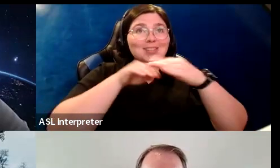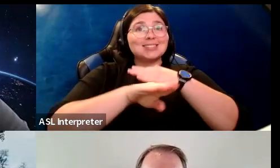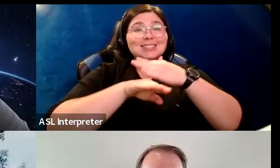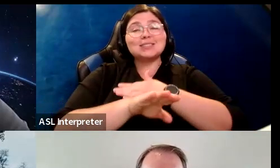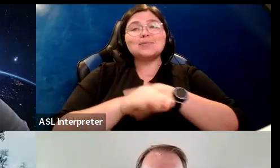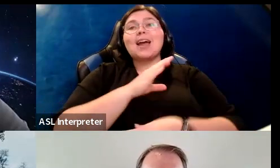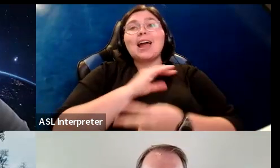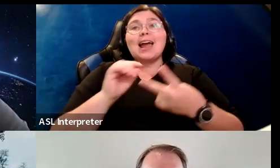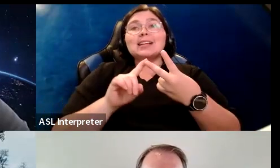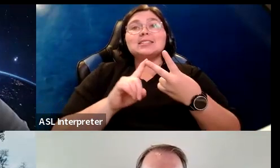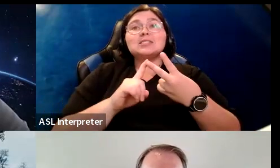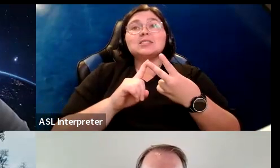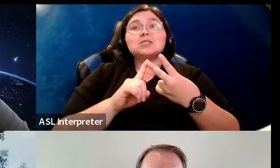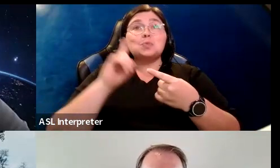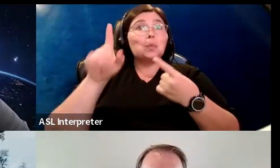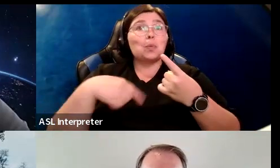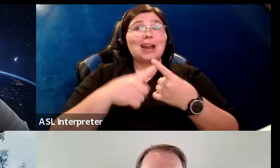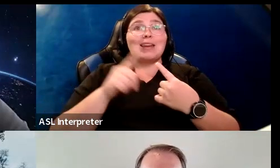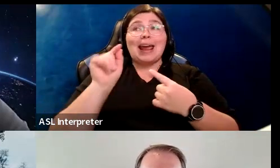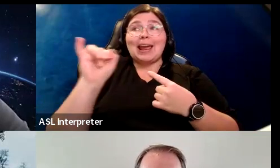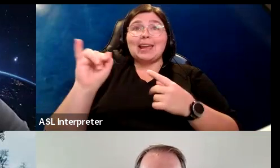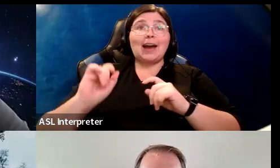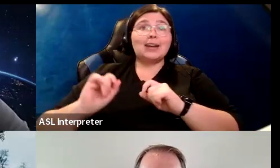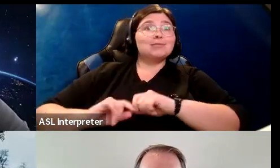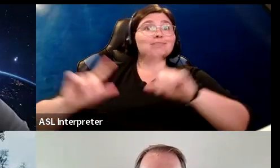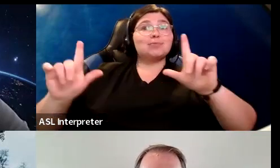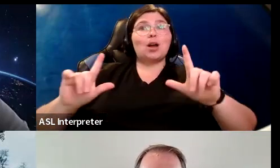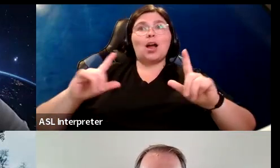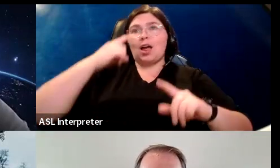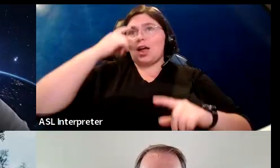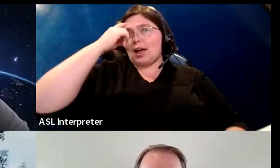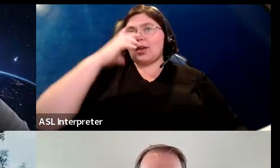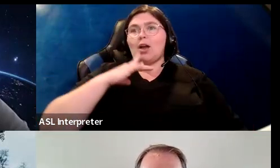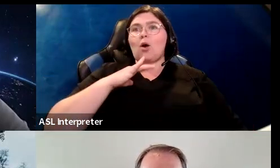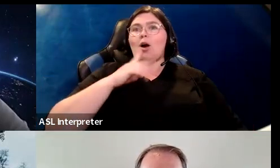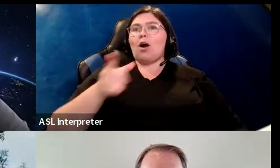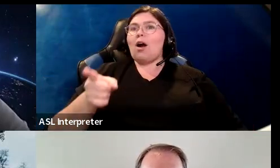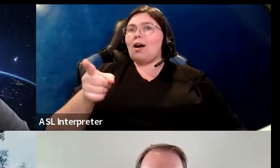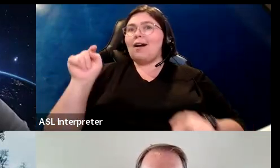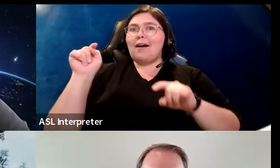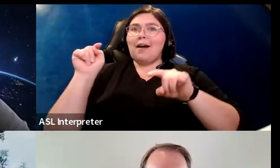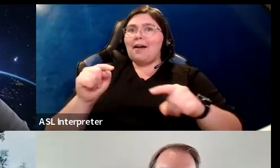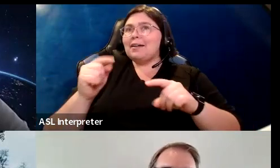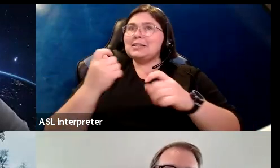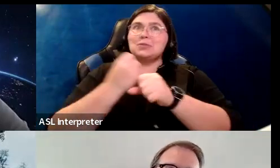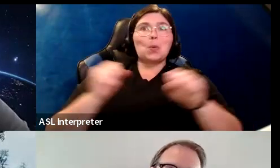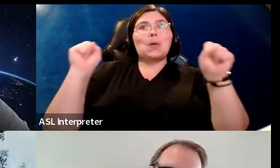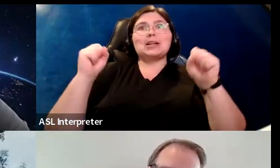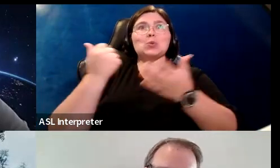And when AI came, I thought this AI came to the rescue to help us scale and expand.